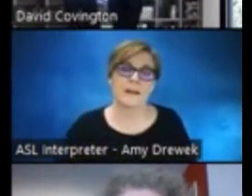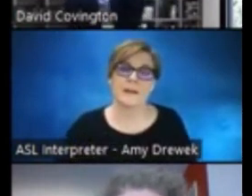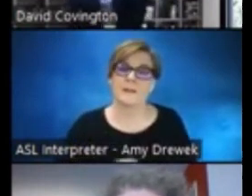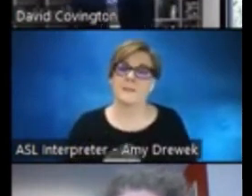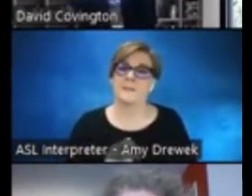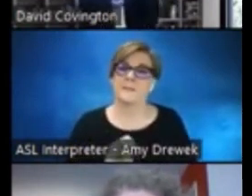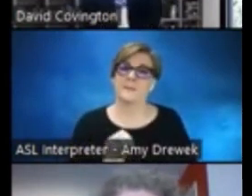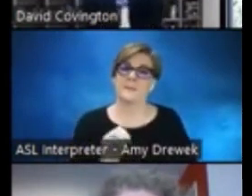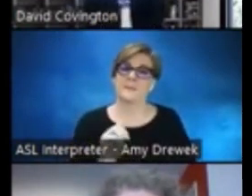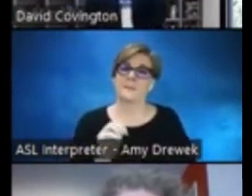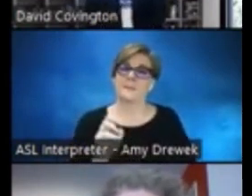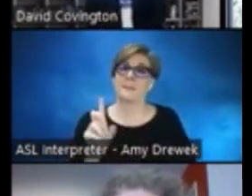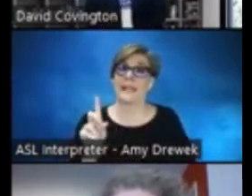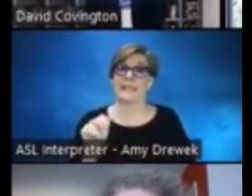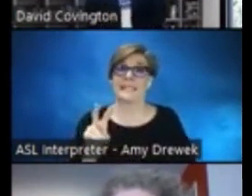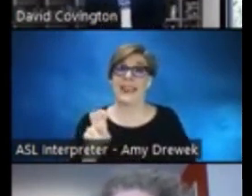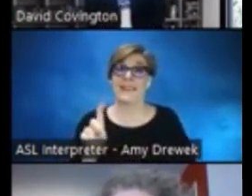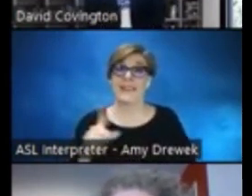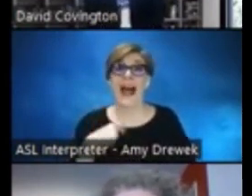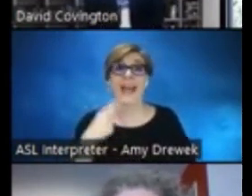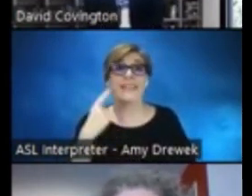I THINK THE WORD BREAK THROUGH IS A GREAT WORD.